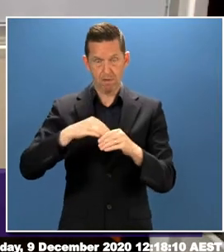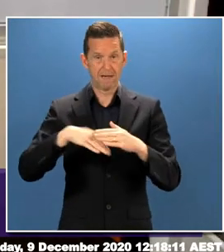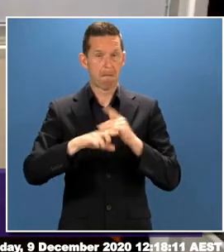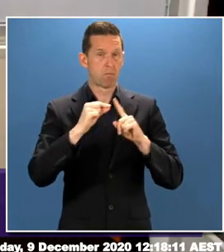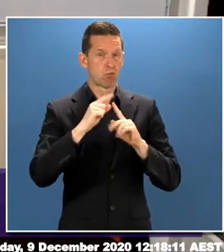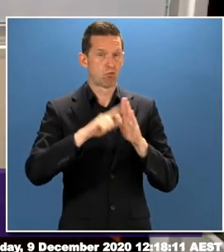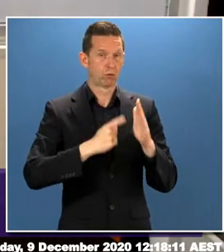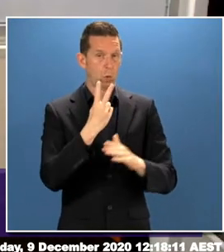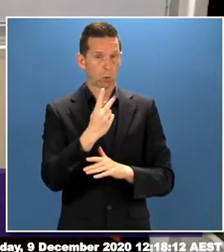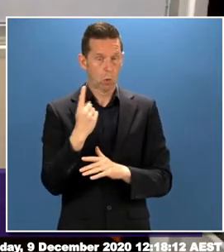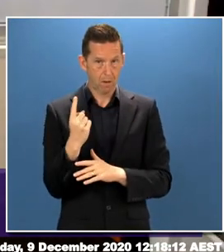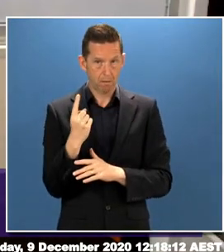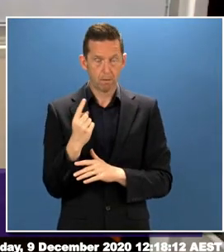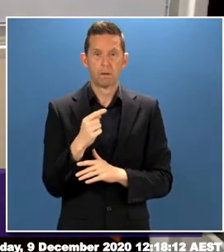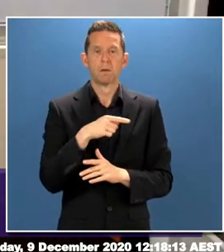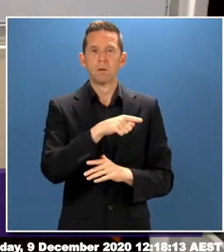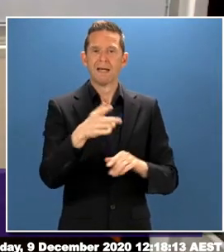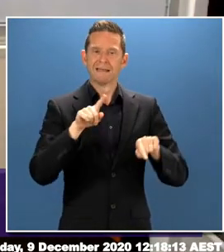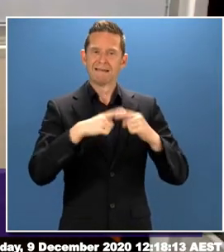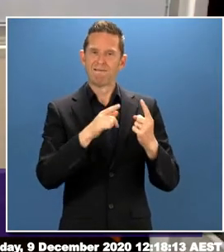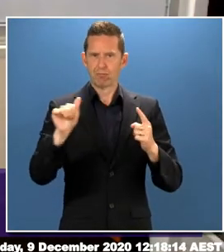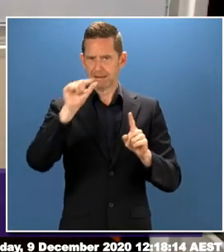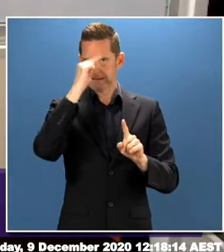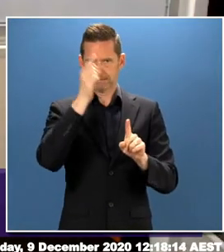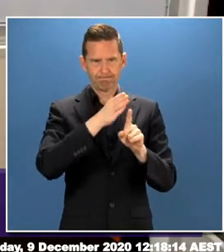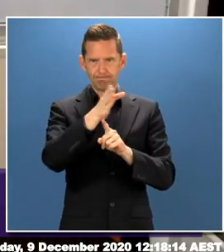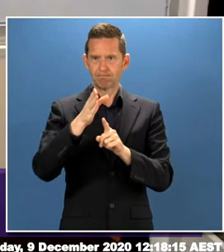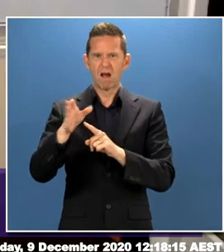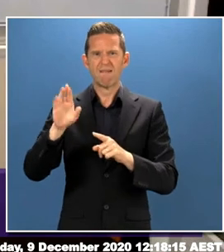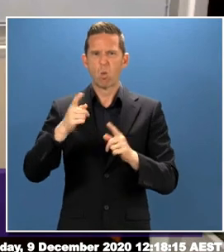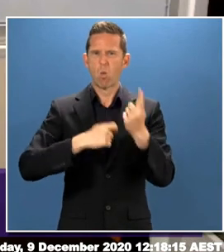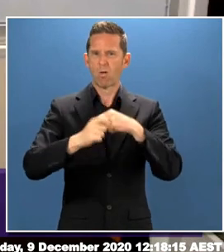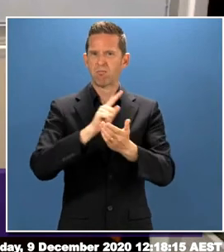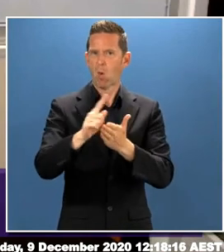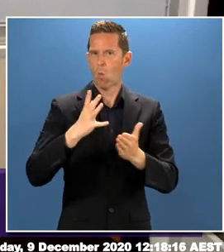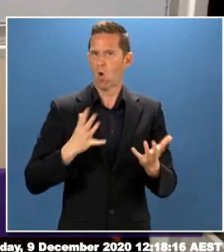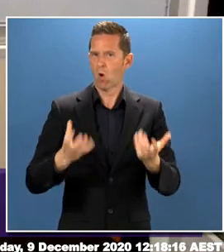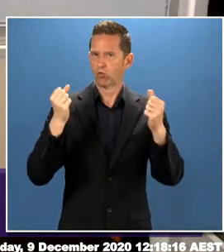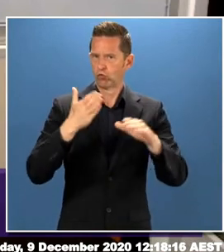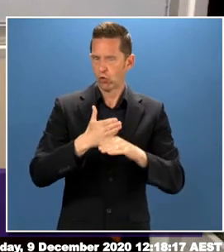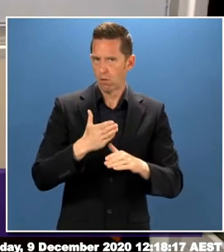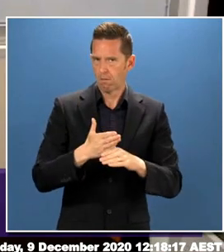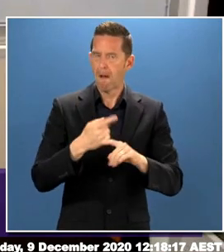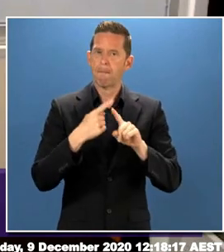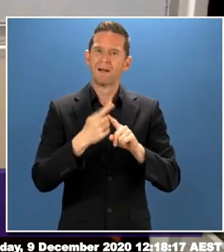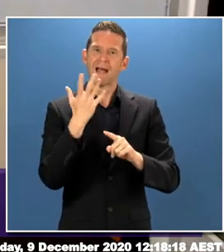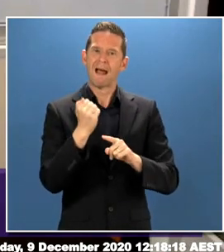all on differentiated pathways towards employment in some way. But also connected through social and health,